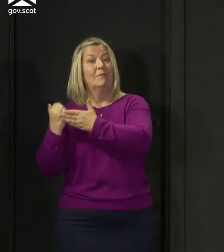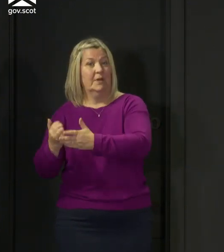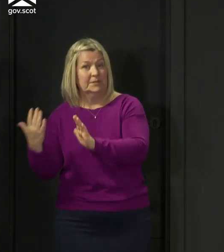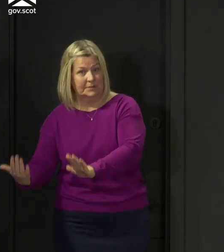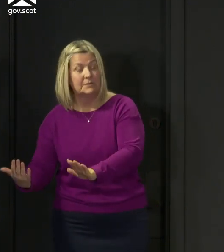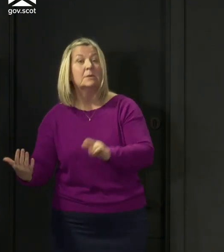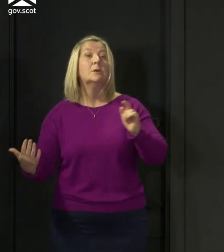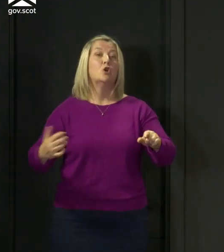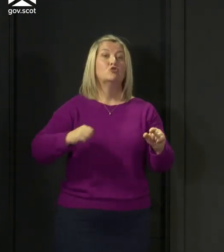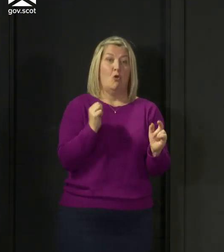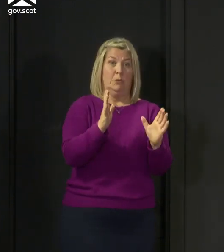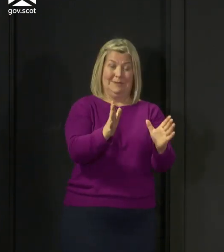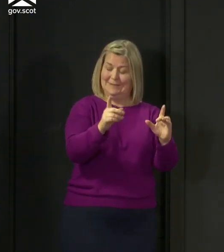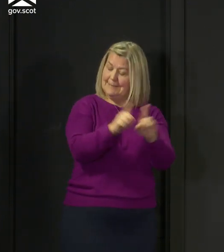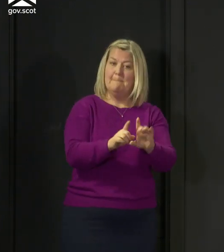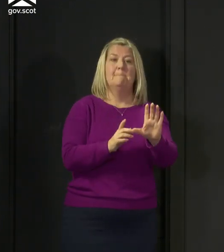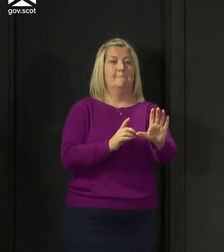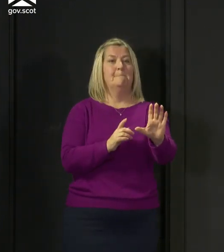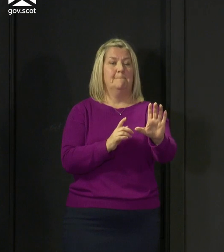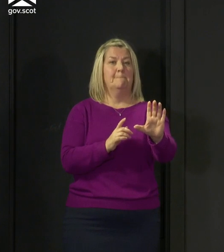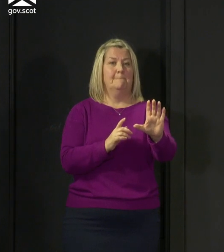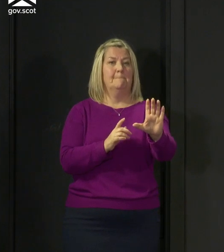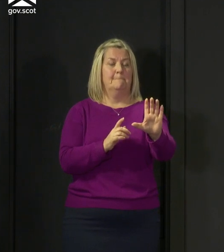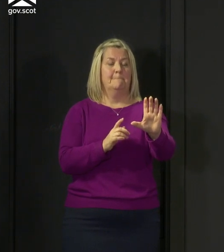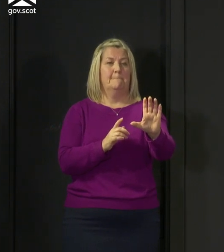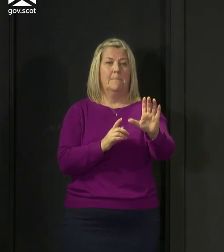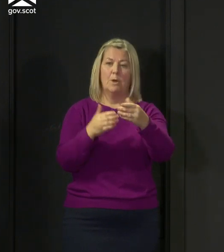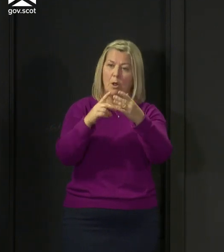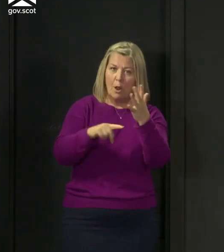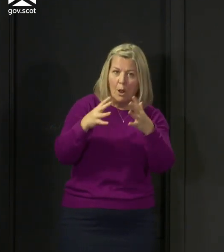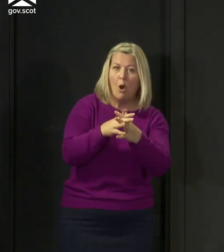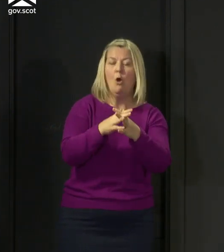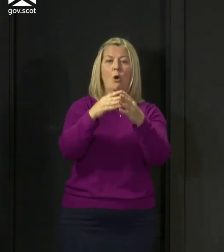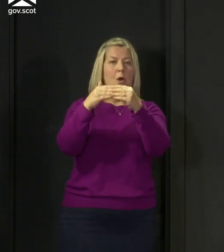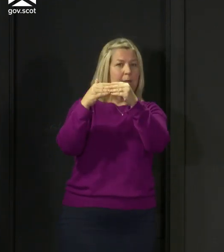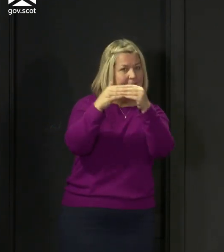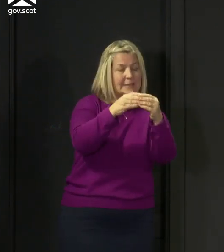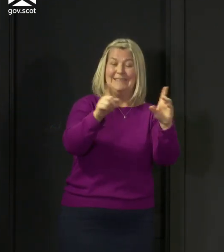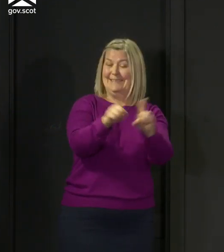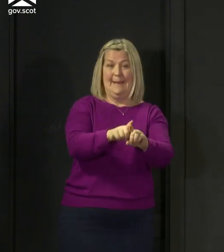then the law that is in place, and the guidance that is in place, is the same today as it